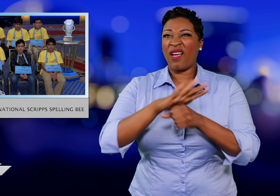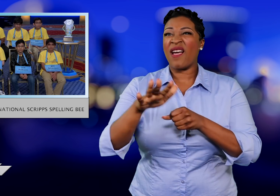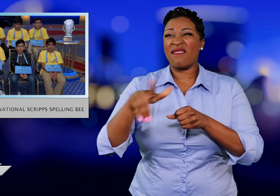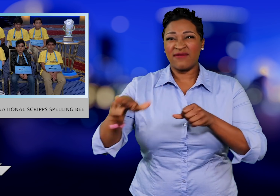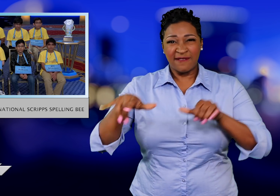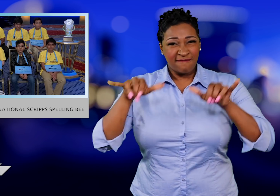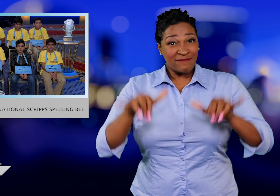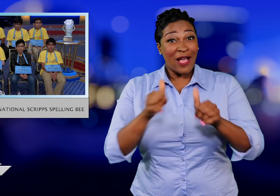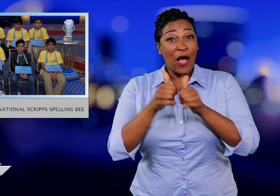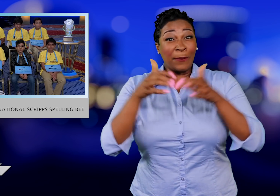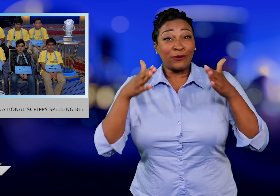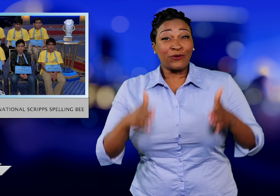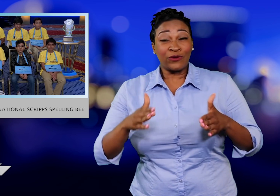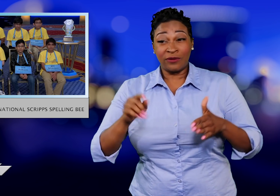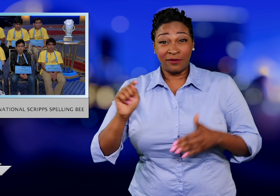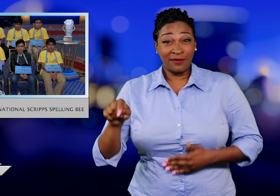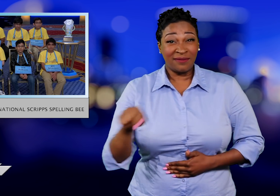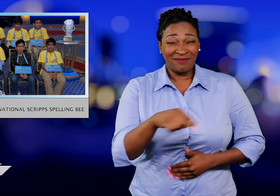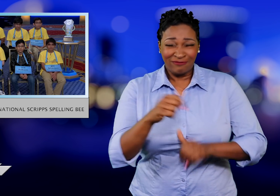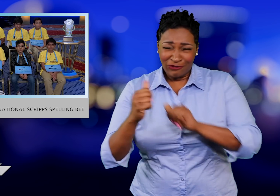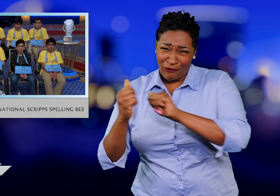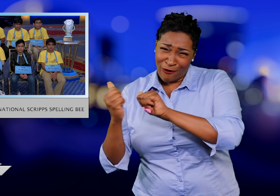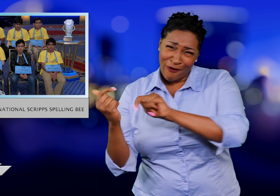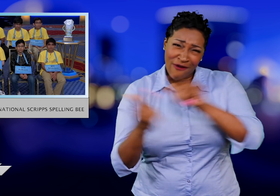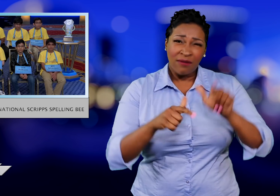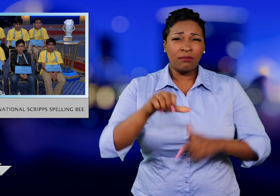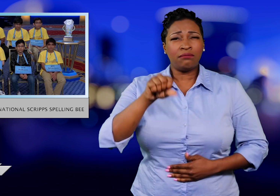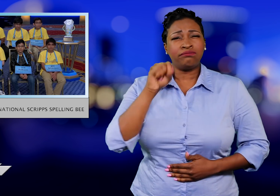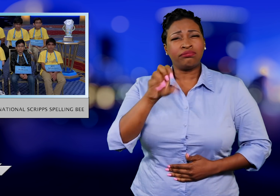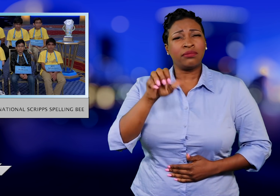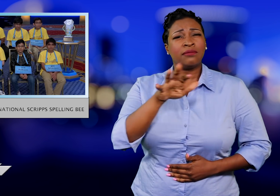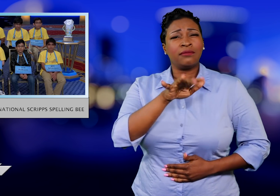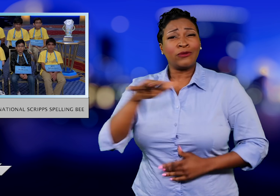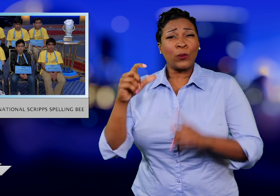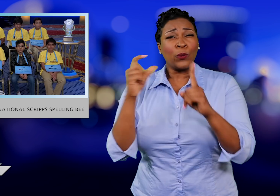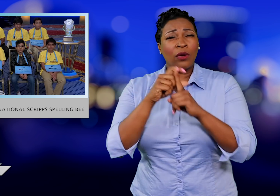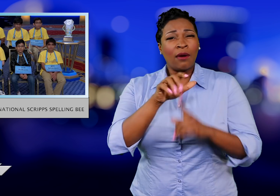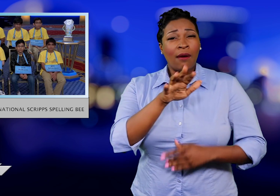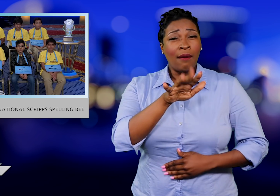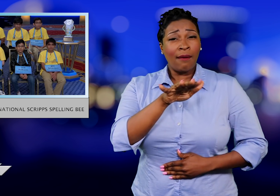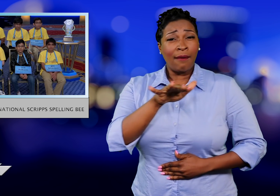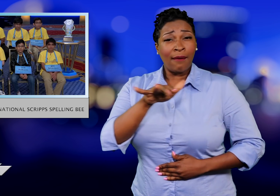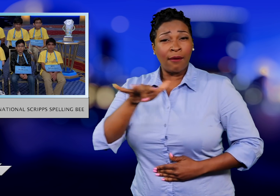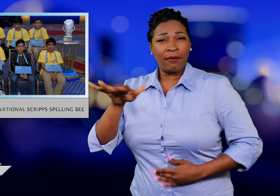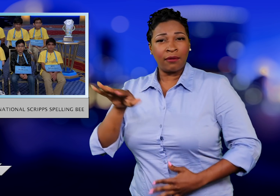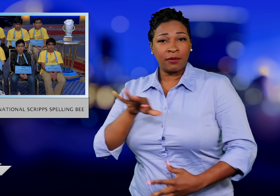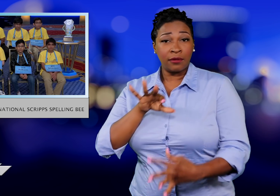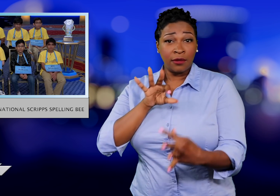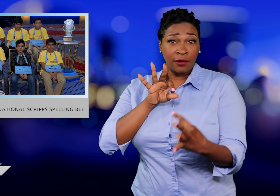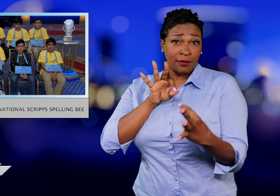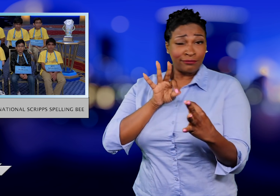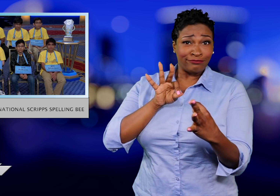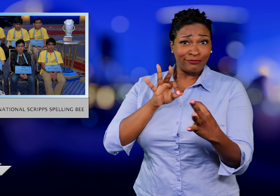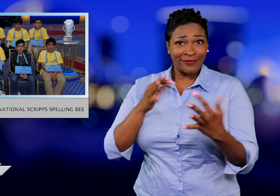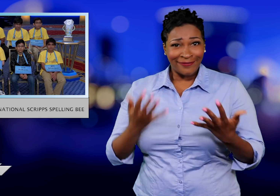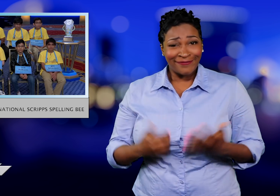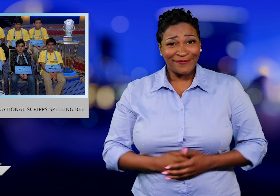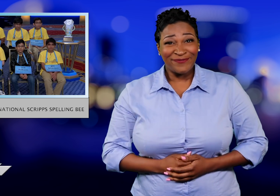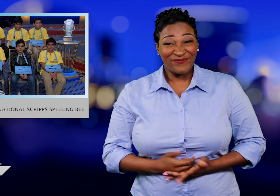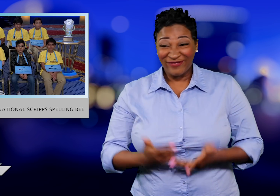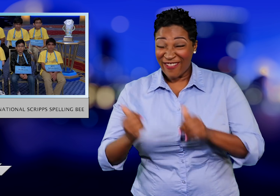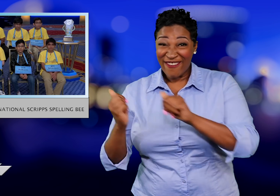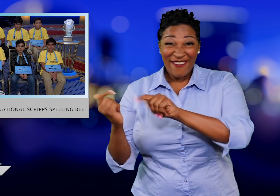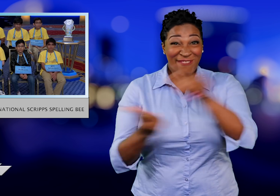Sure enough, all of the remaining competitors spelled those words perfectly.